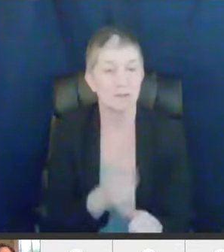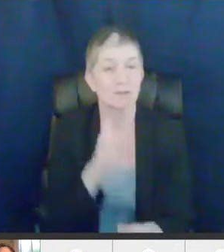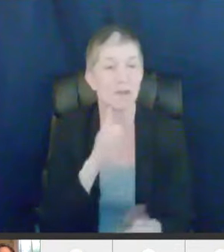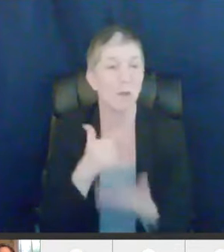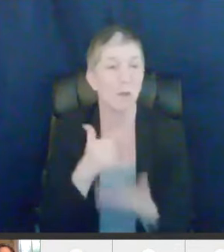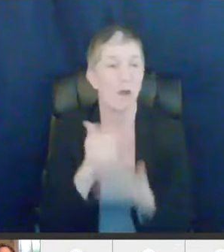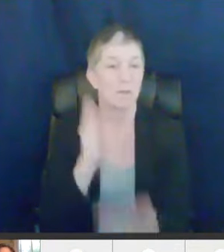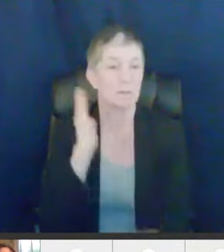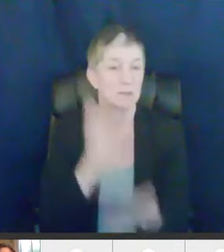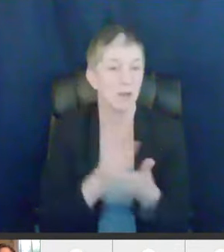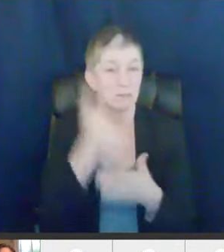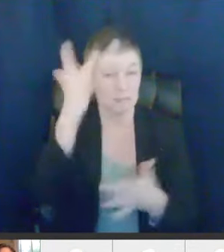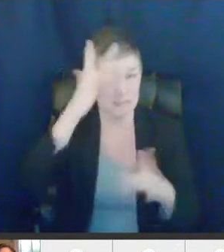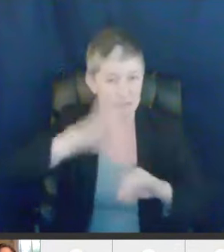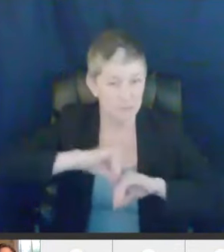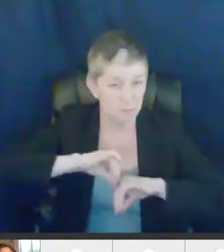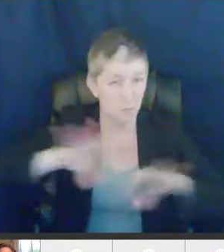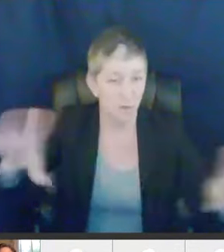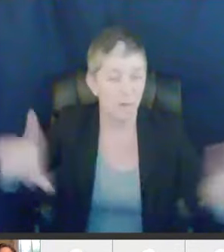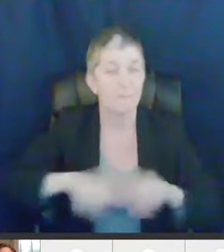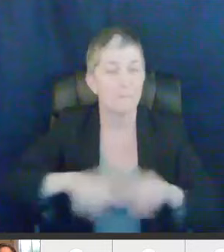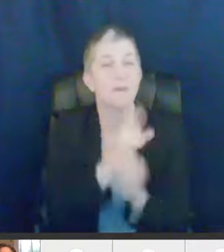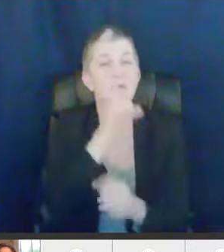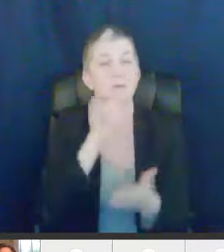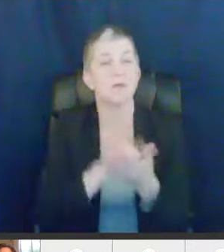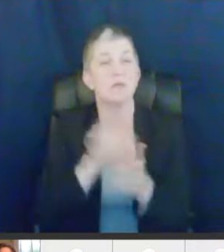will also ensure that those individuals and families